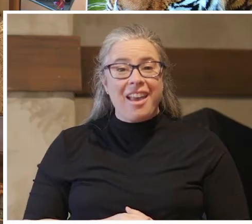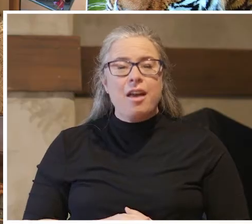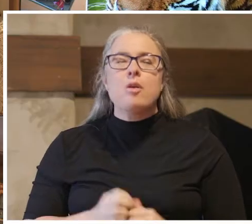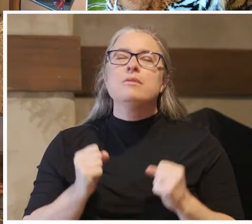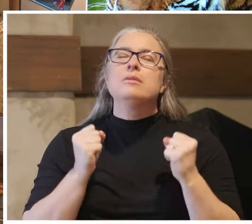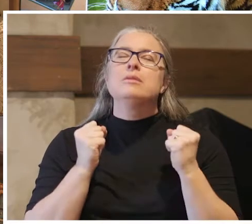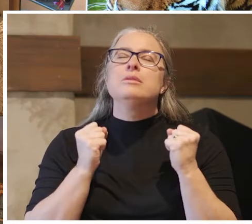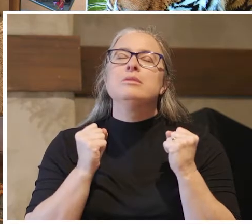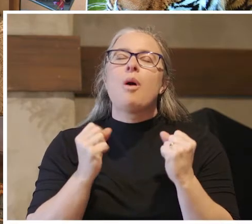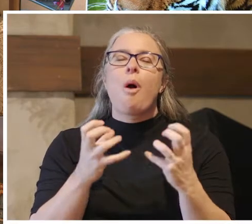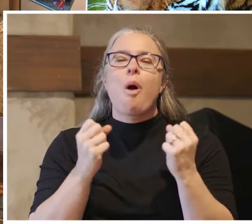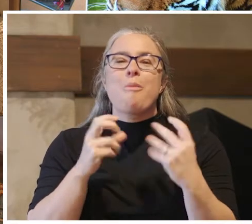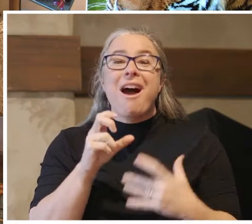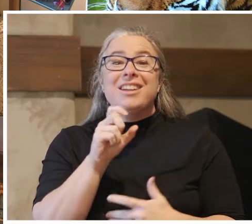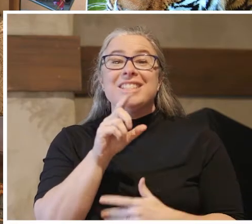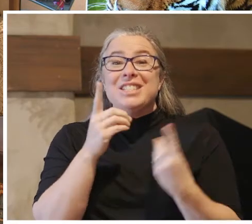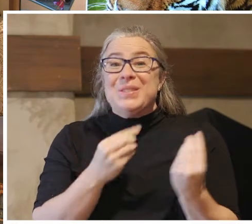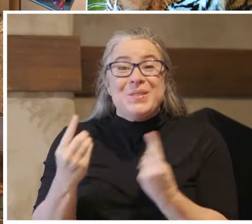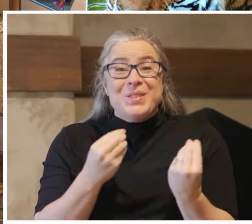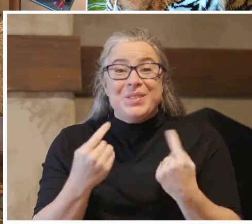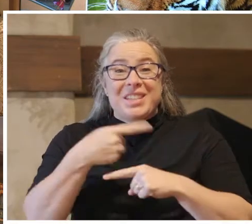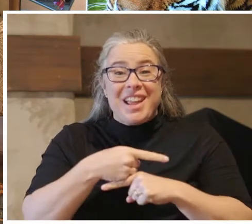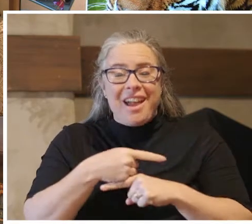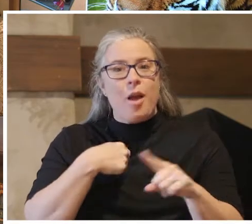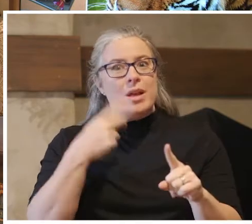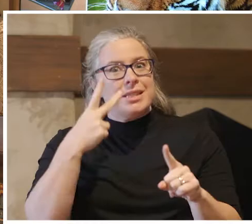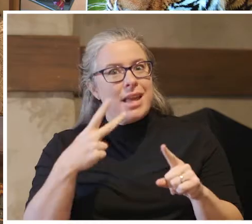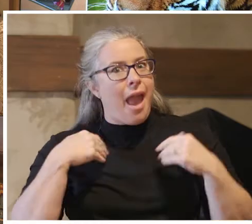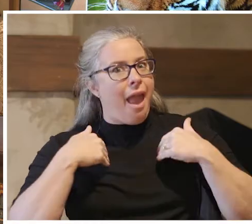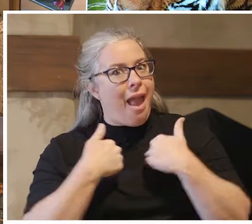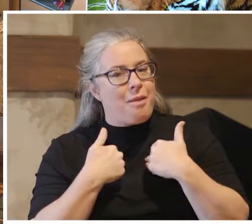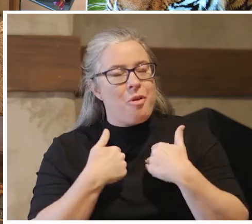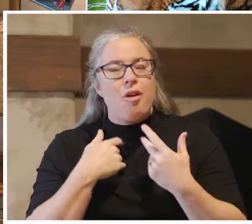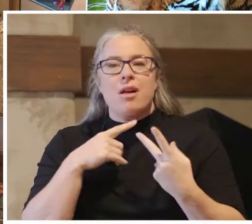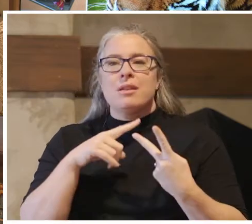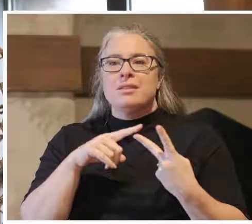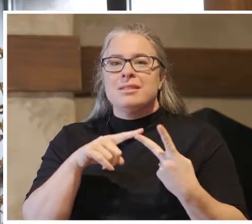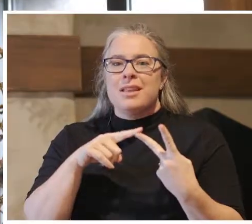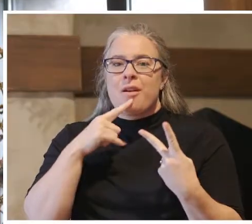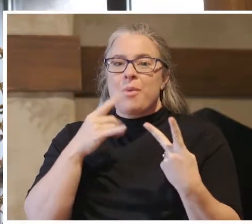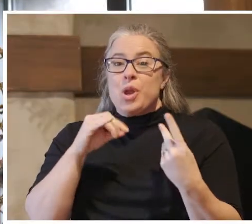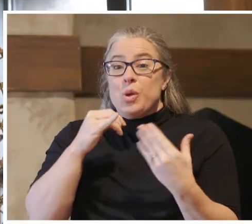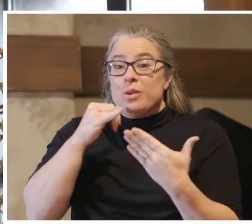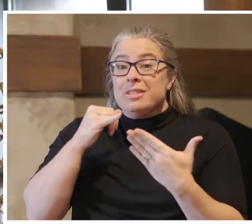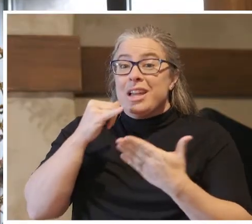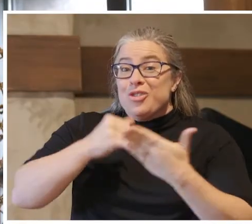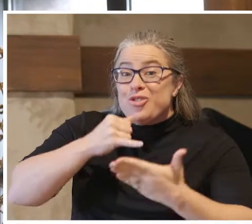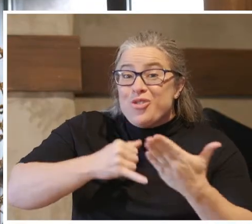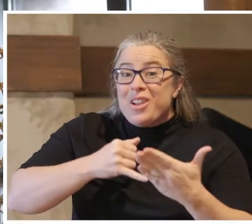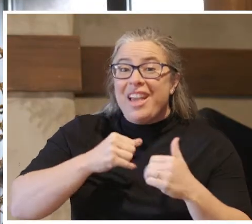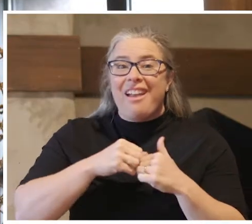We have so much stuff to do today! We're gonna see some animals, we're gonna be doing some doodling,